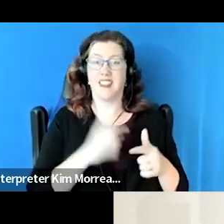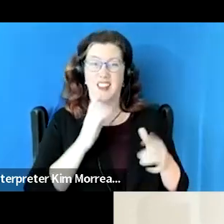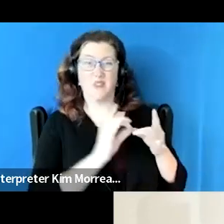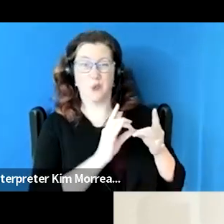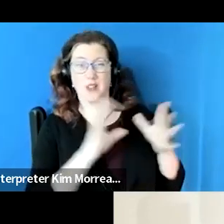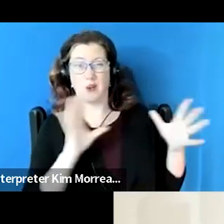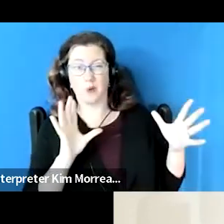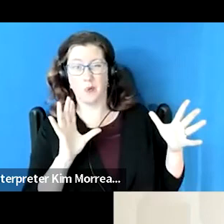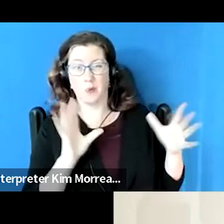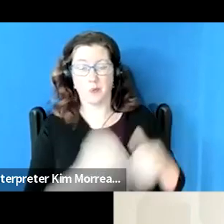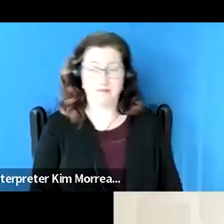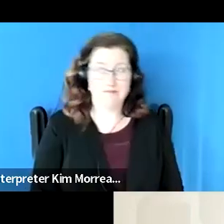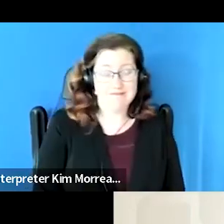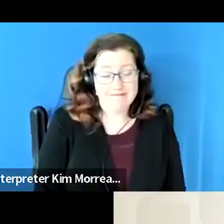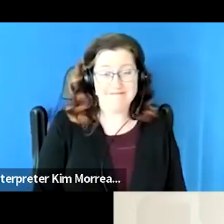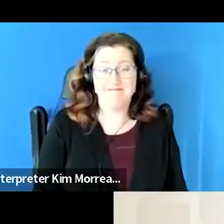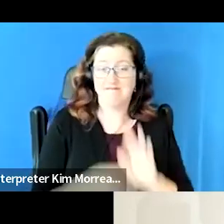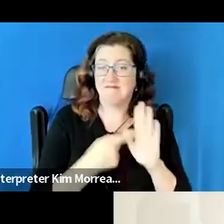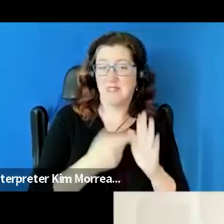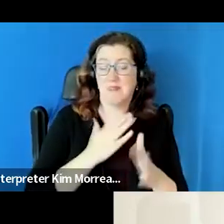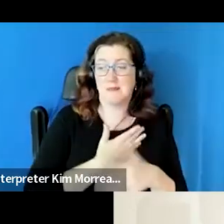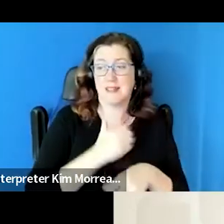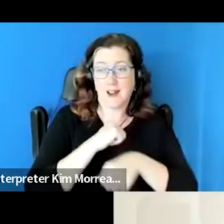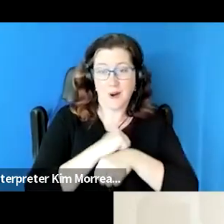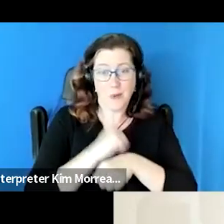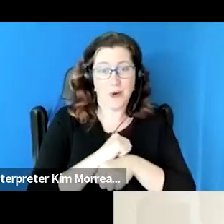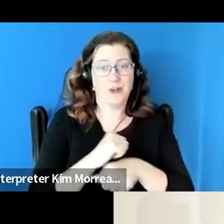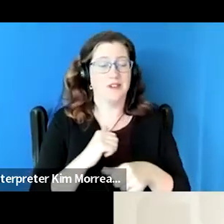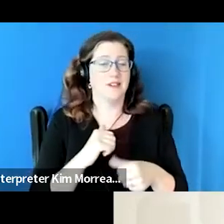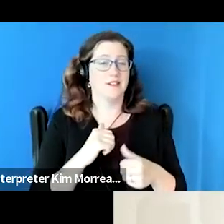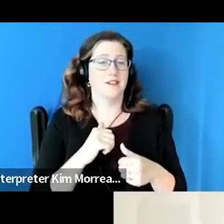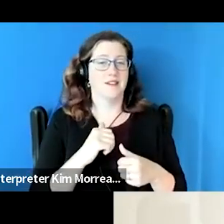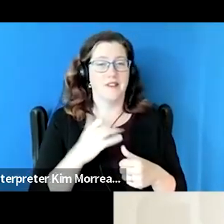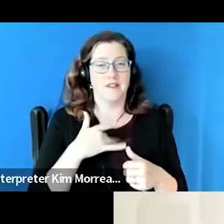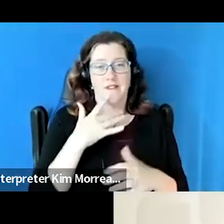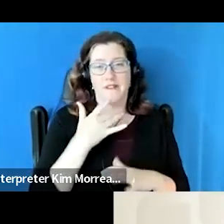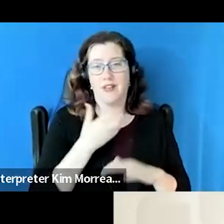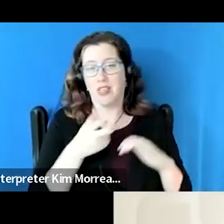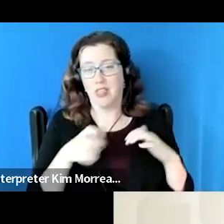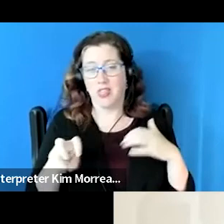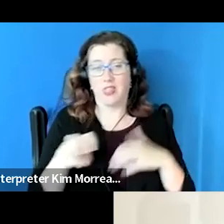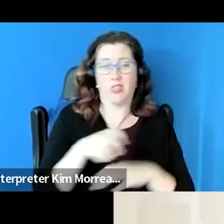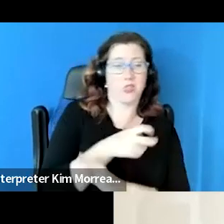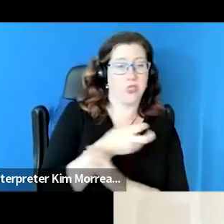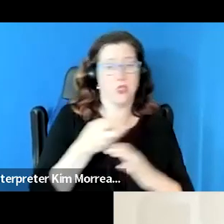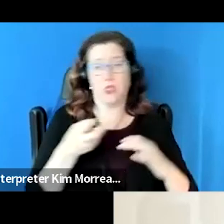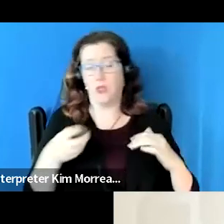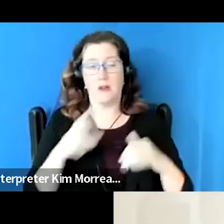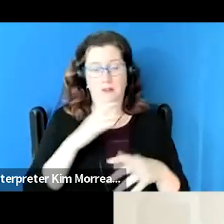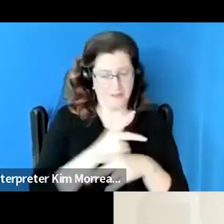And and sometimes in our work, when it does when the, when it shape shifts around the hours, it's like having those strategies available